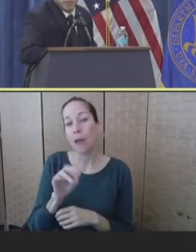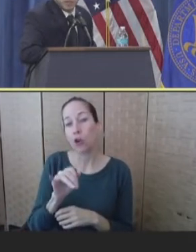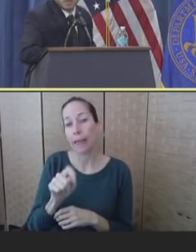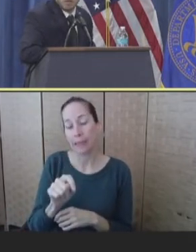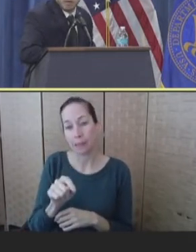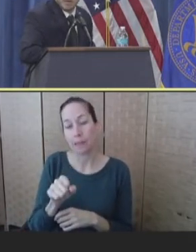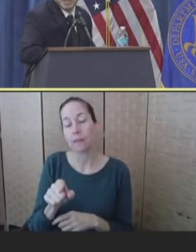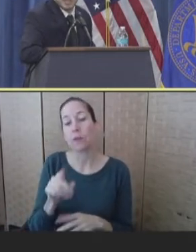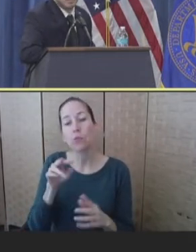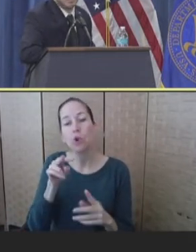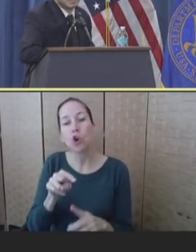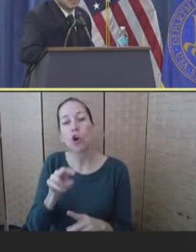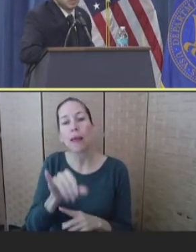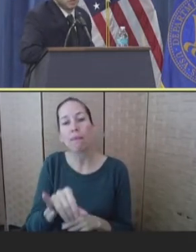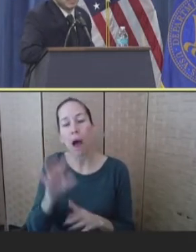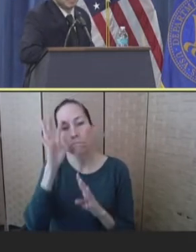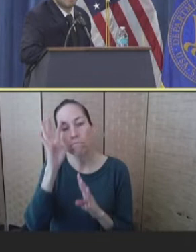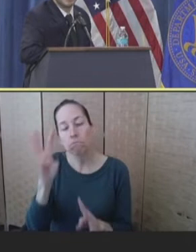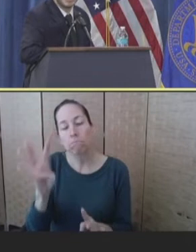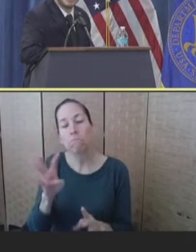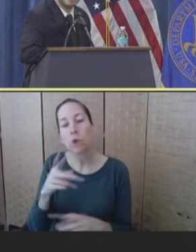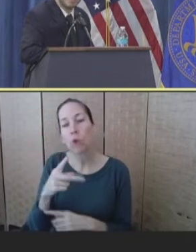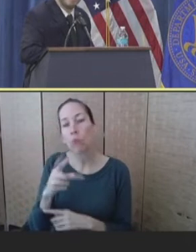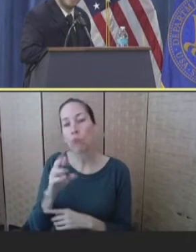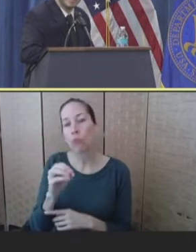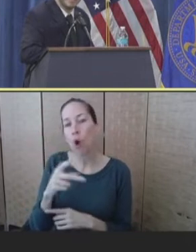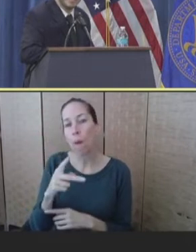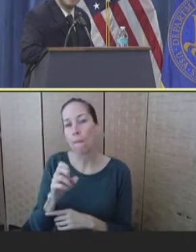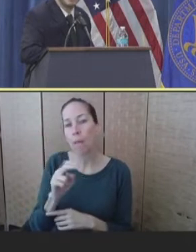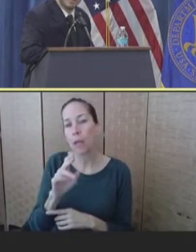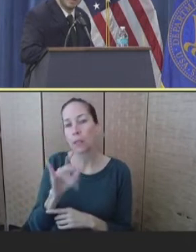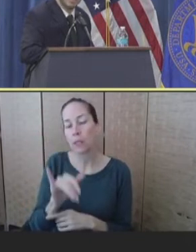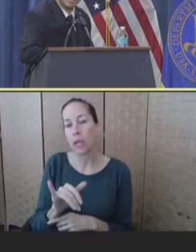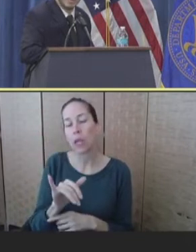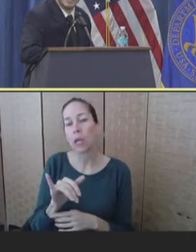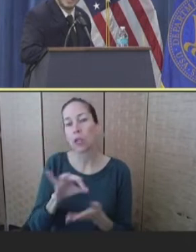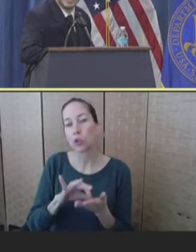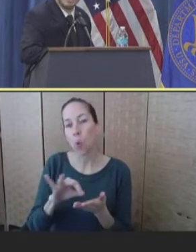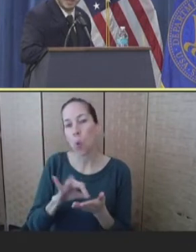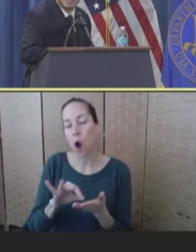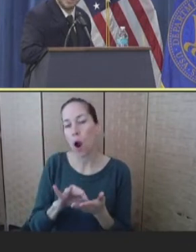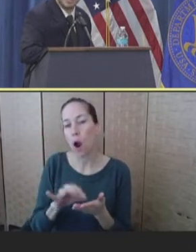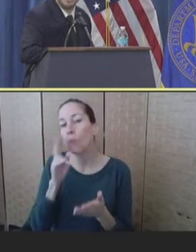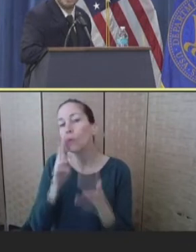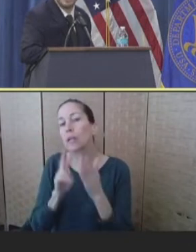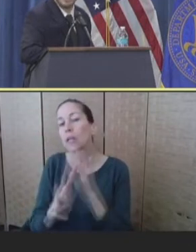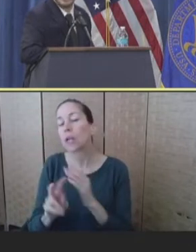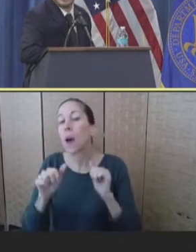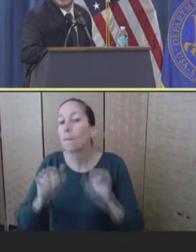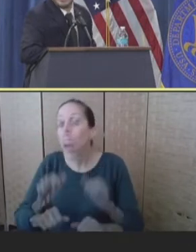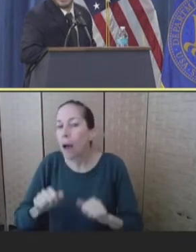on the covariates. The propensity score is the predicted probability of exposure, in this case, vaccination.